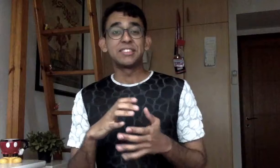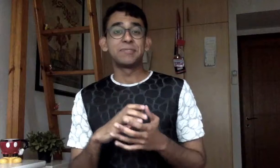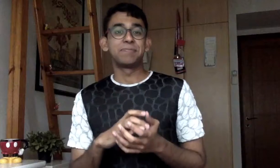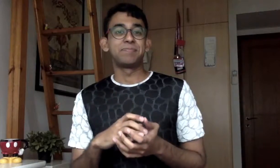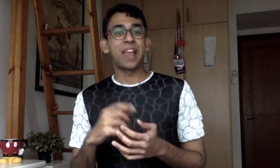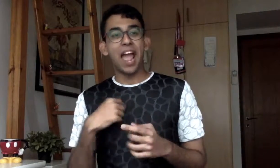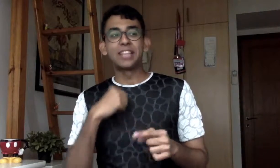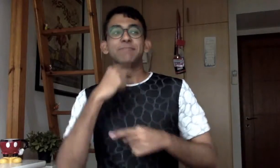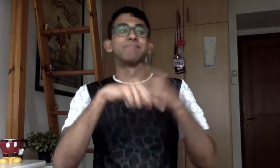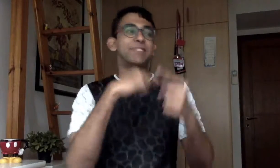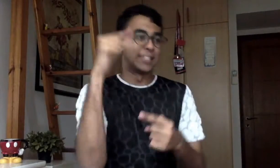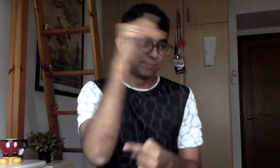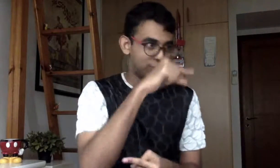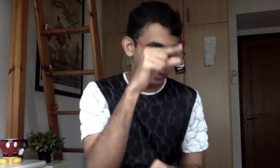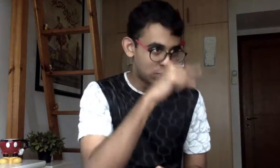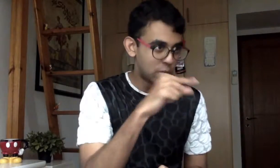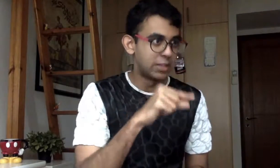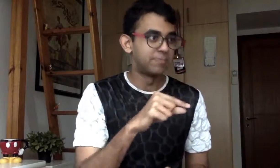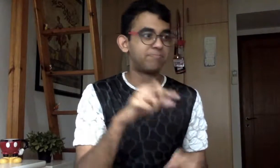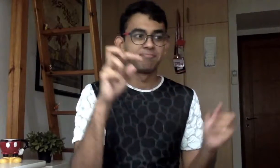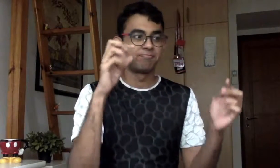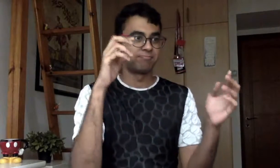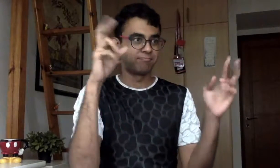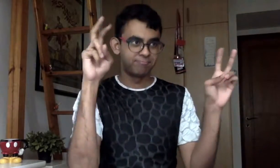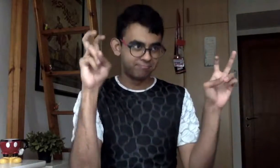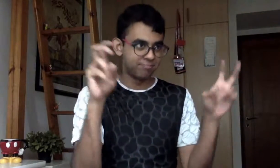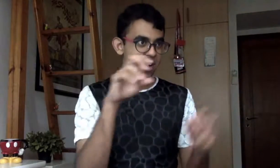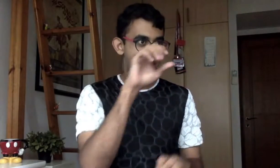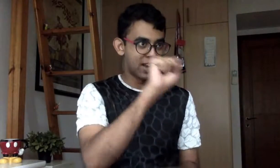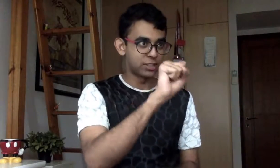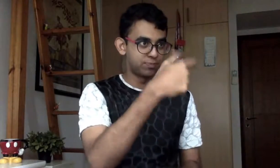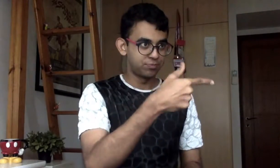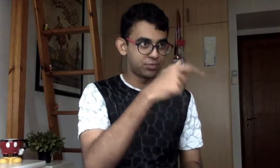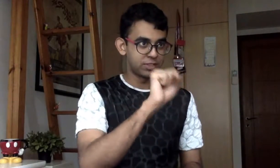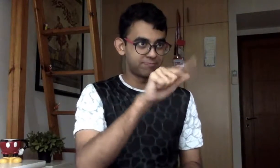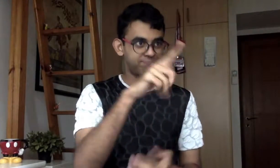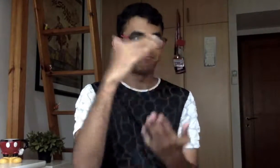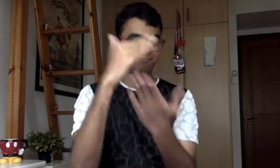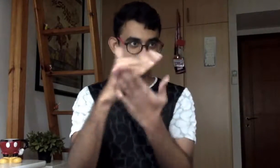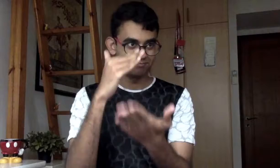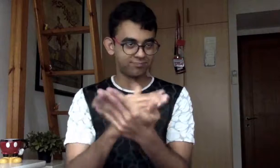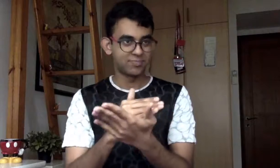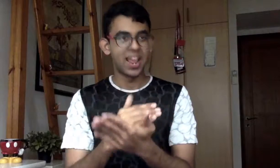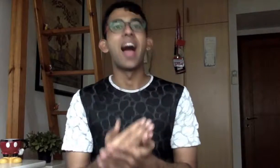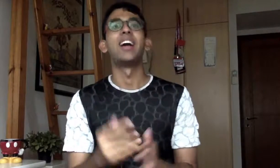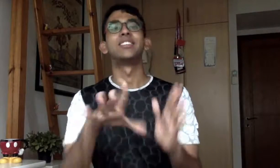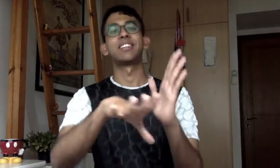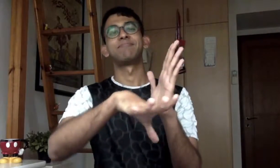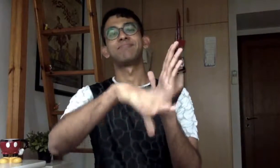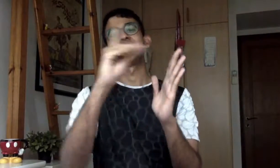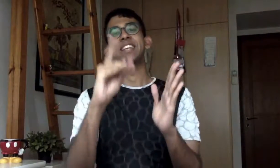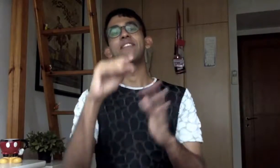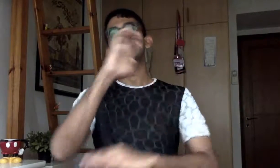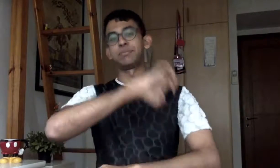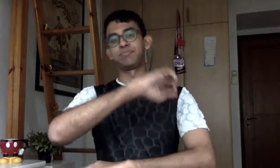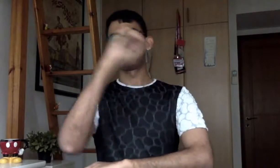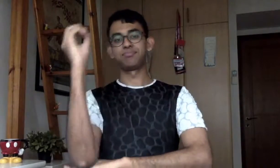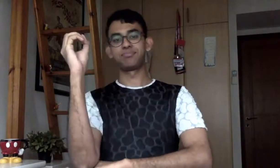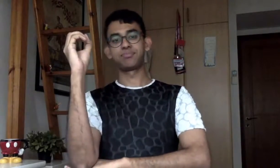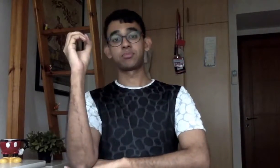And so I returned to Google, this time searching for "SgSL lessons". That's when I discovered EOH.